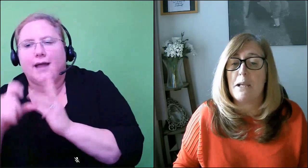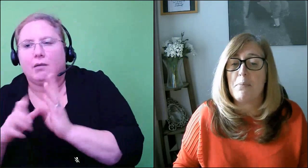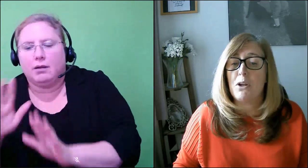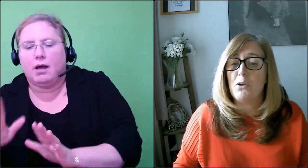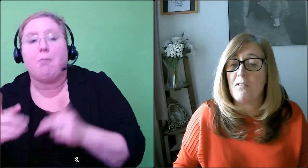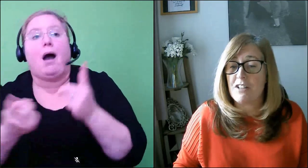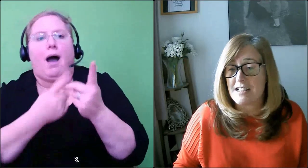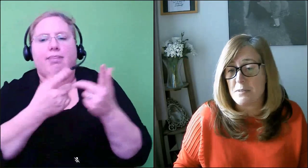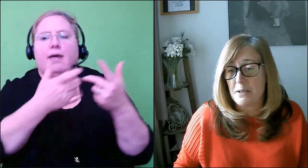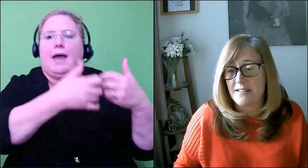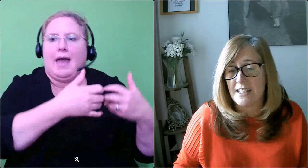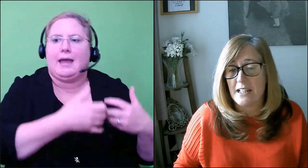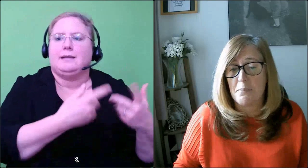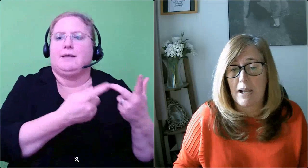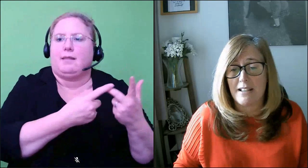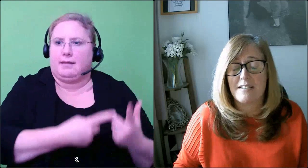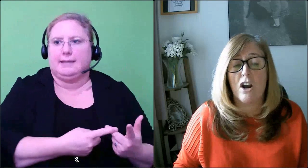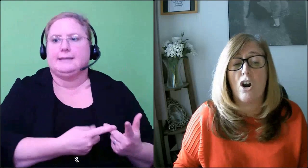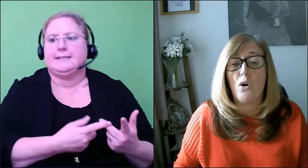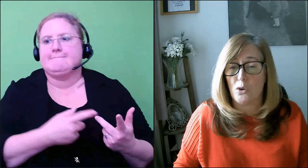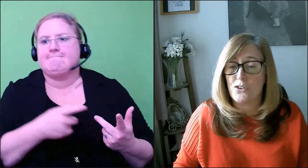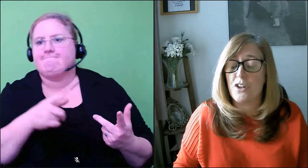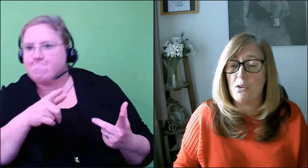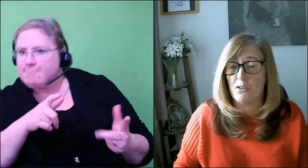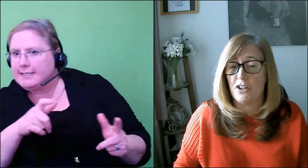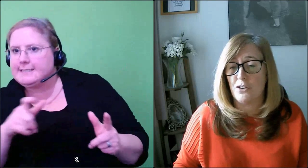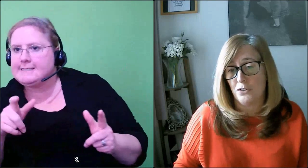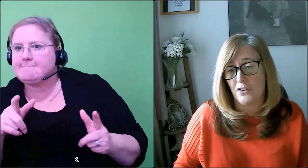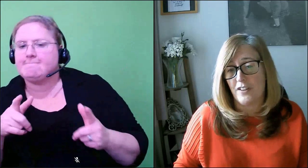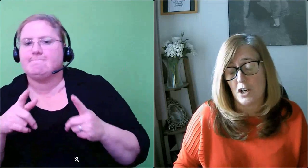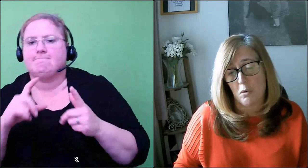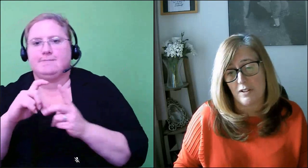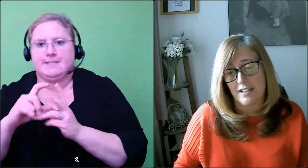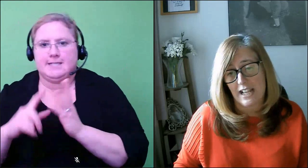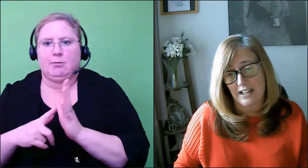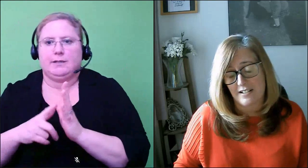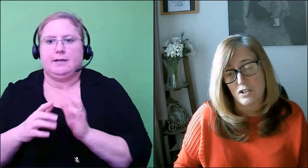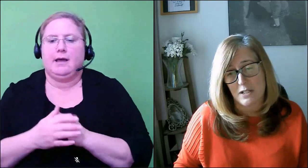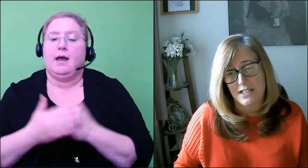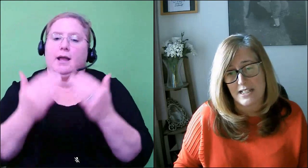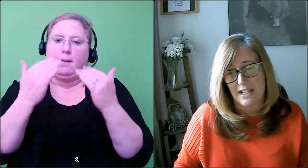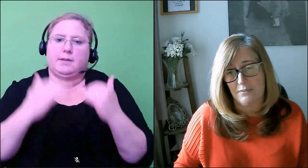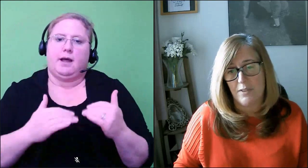People who [indiscernible] disability in the past are also covered under the Equality Act